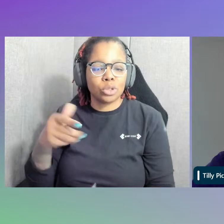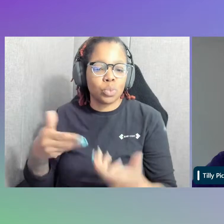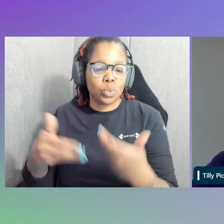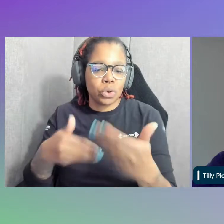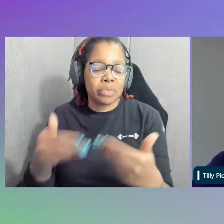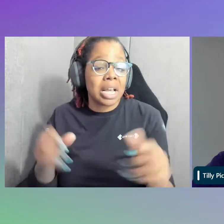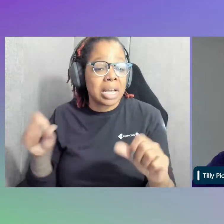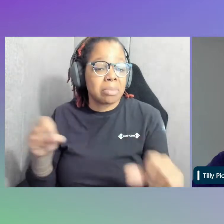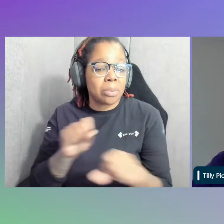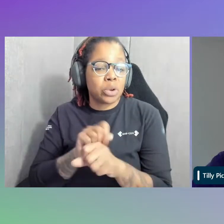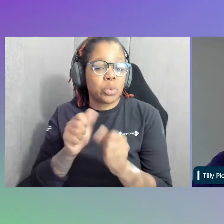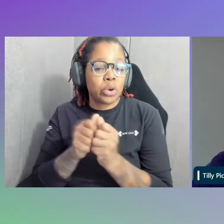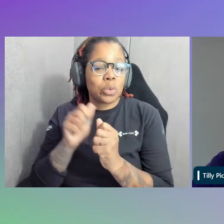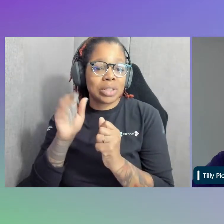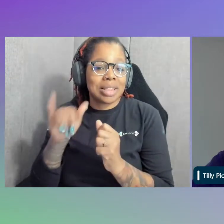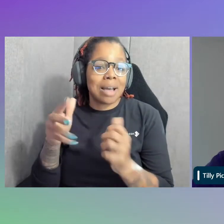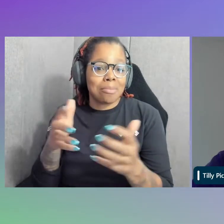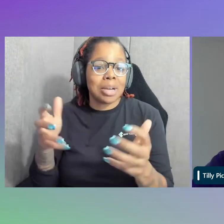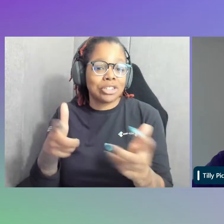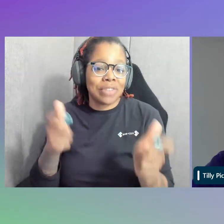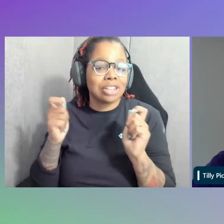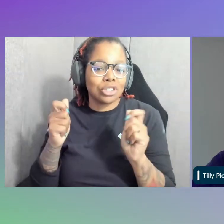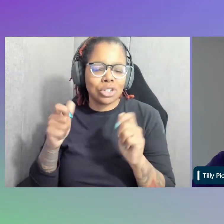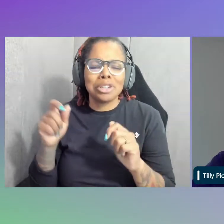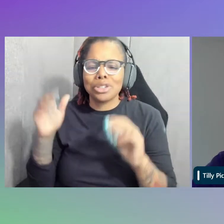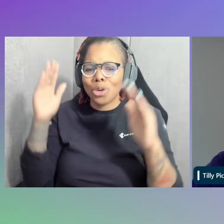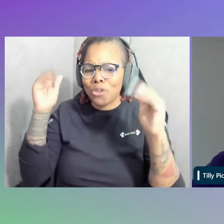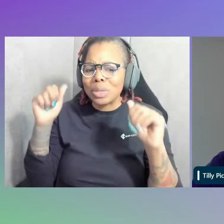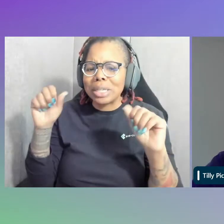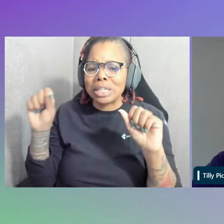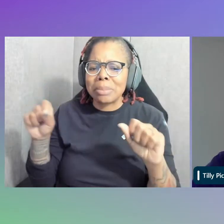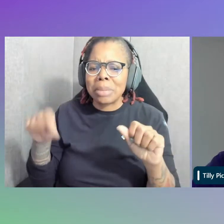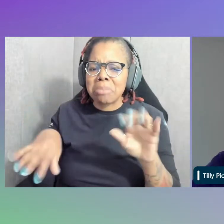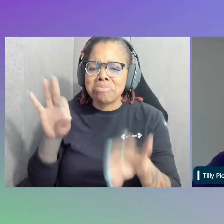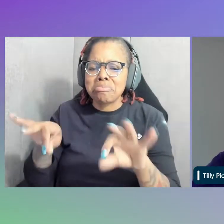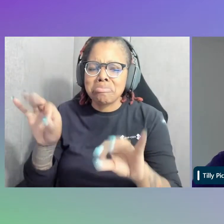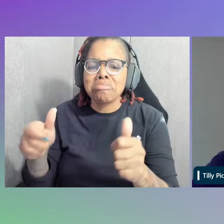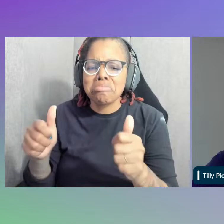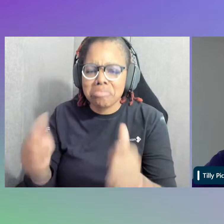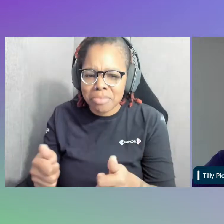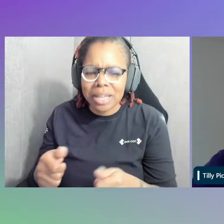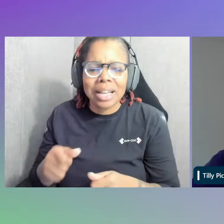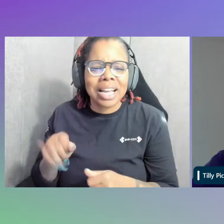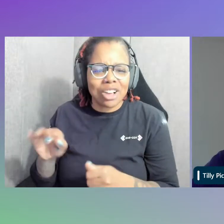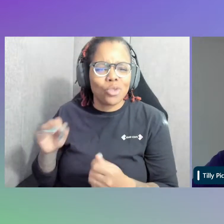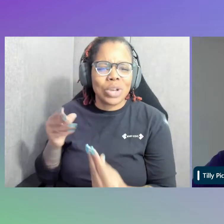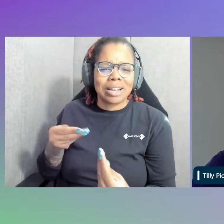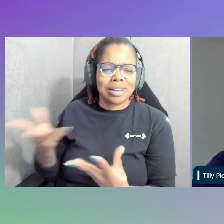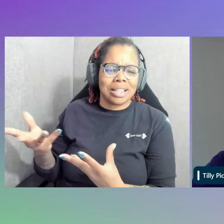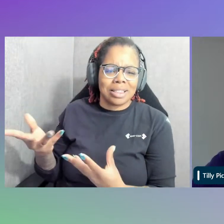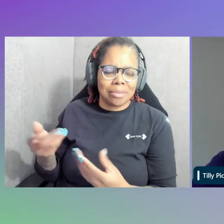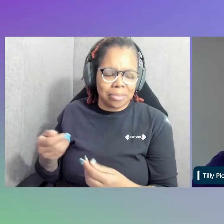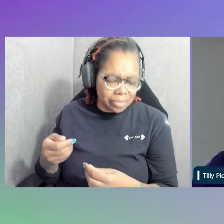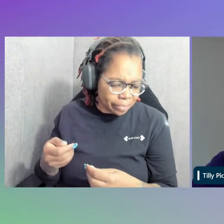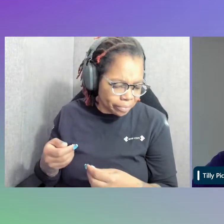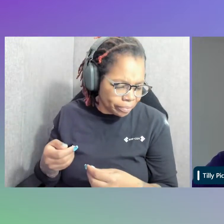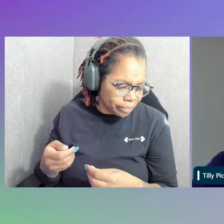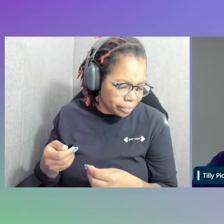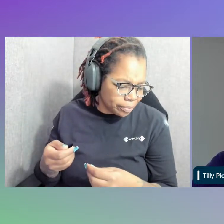work with that much faster. So first of all, they should hopefully be able to pick it up pretty fast if we can get them